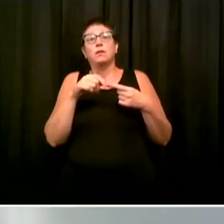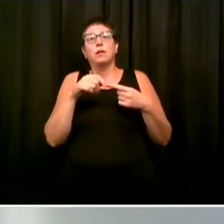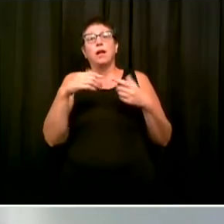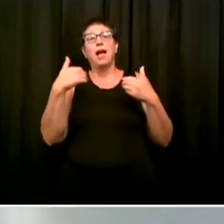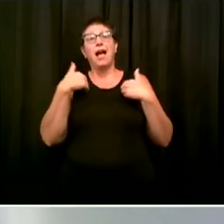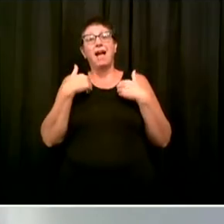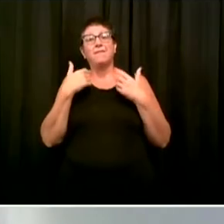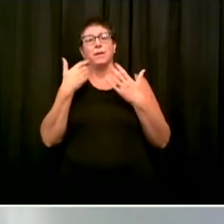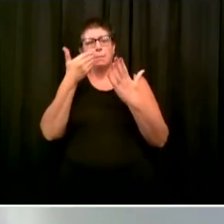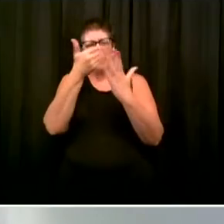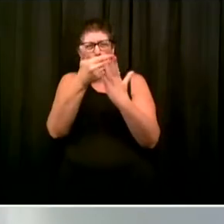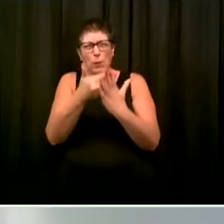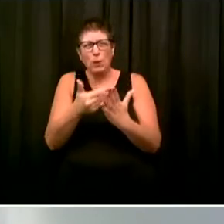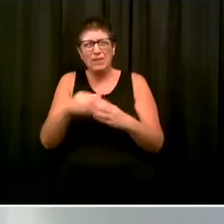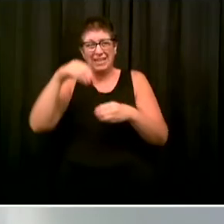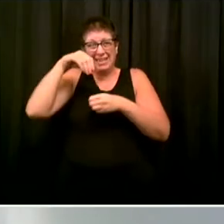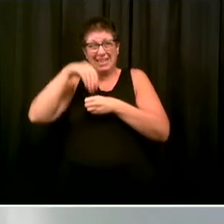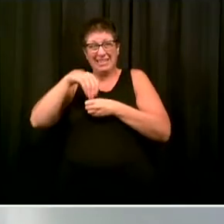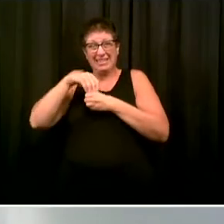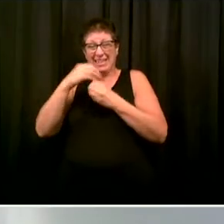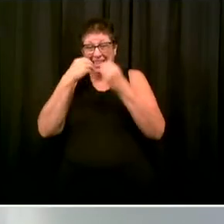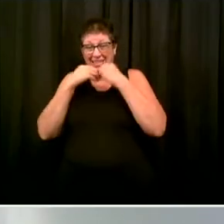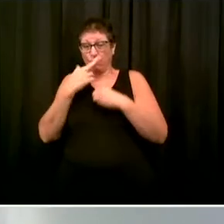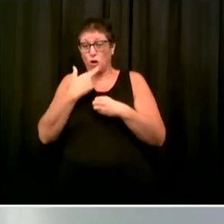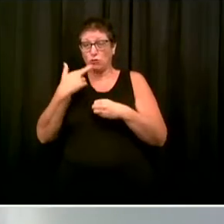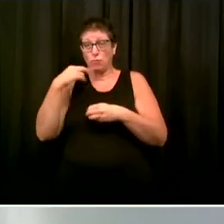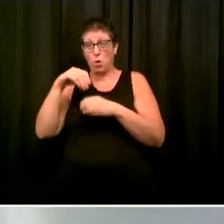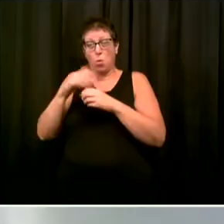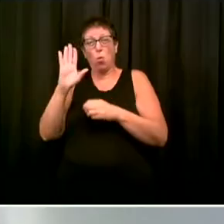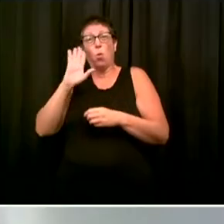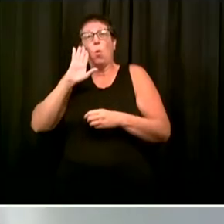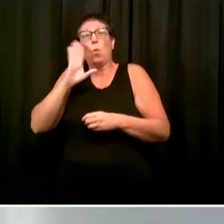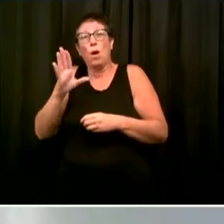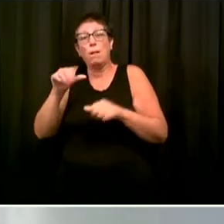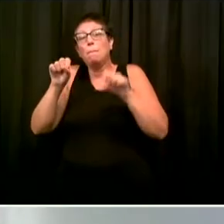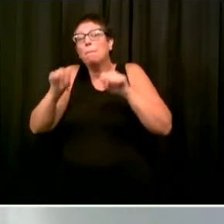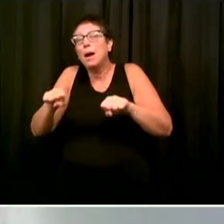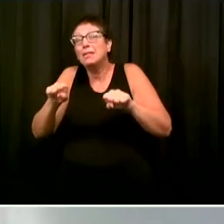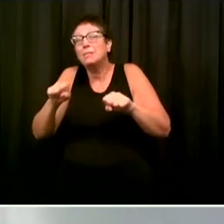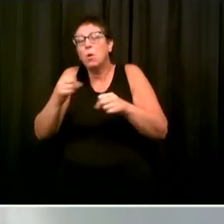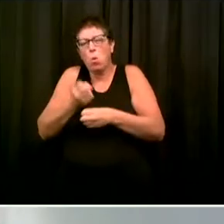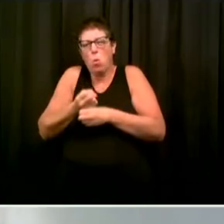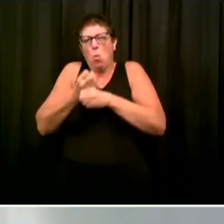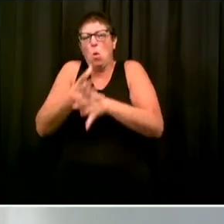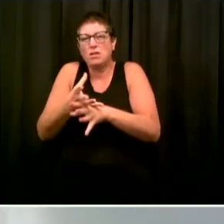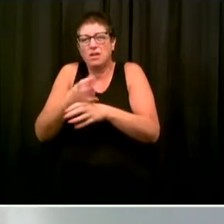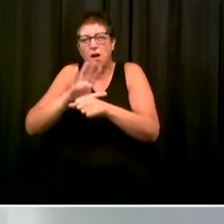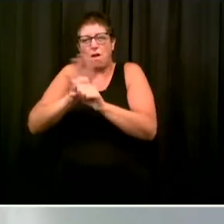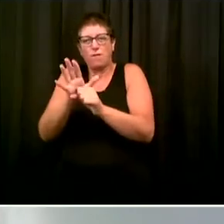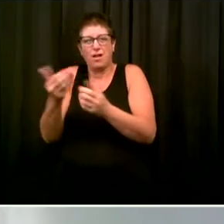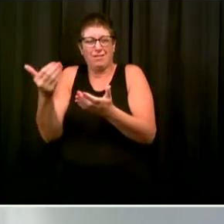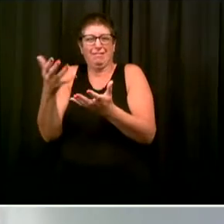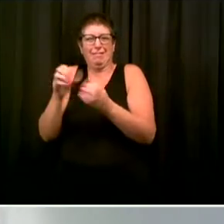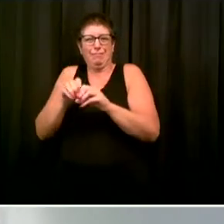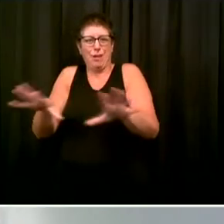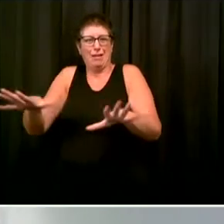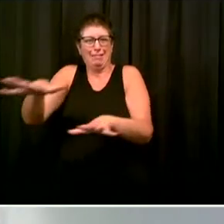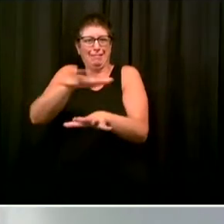THE LIKELIHOOD THAT INDOOR DINING COULD LEAD TO OUT